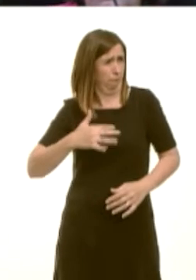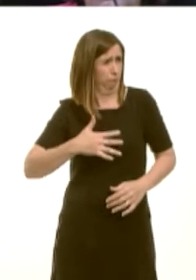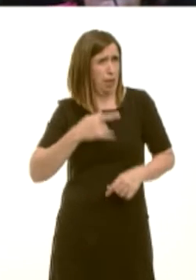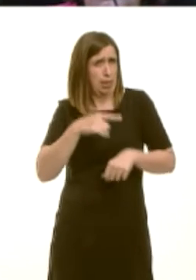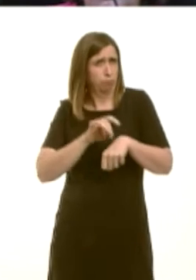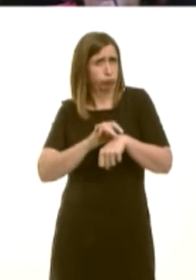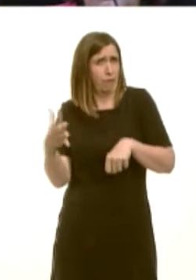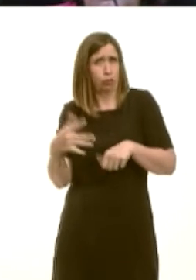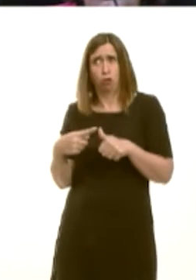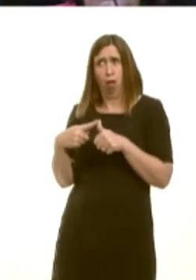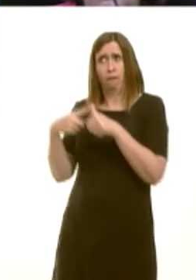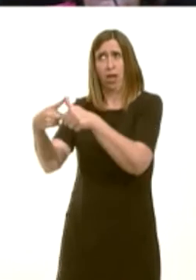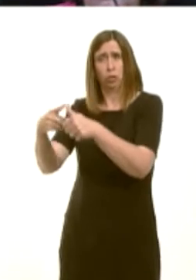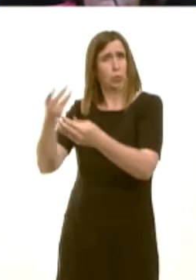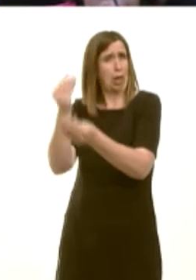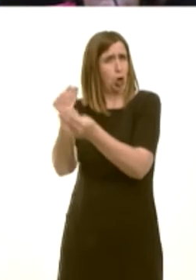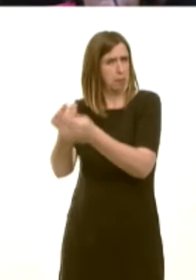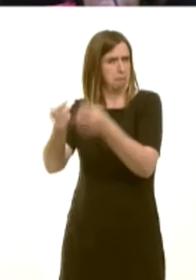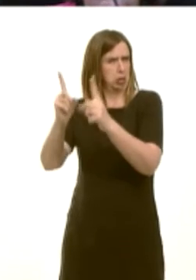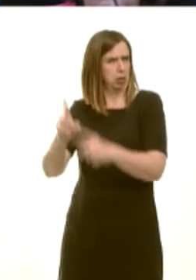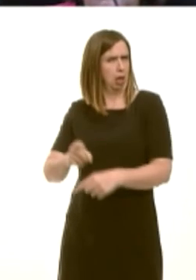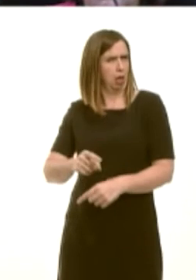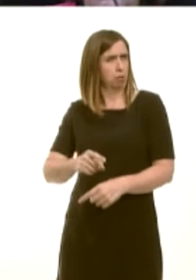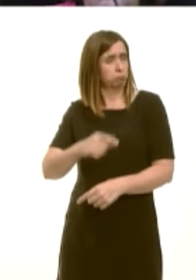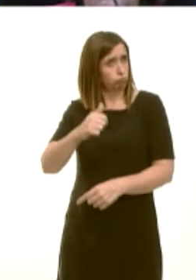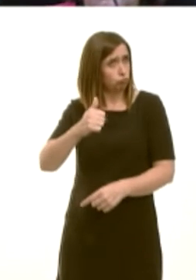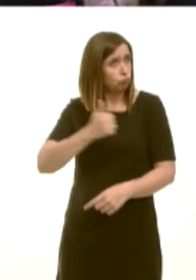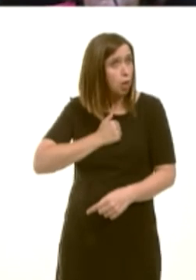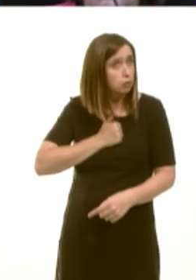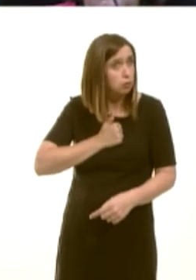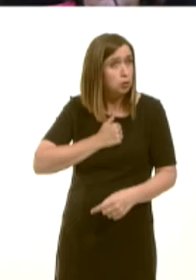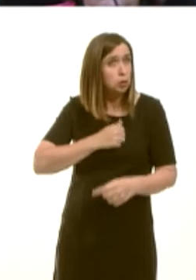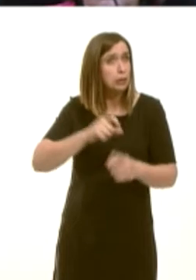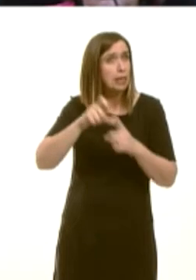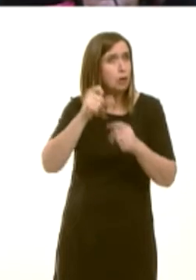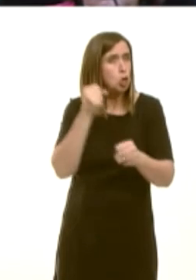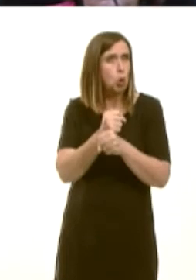advice to me, First Minister. First Minister, do you accept that Mr Goldstone went beyond